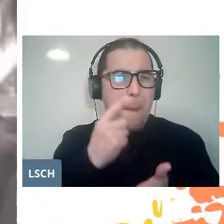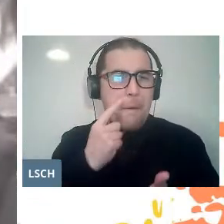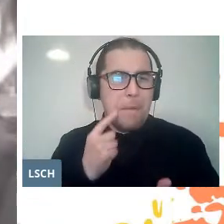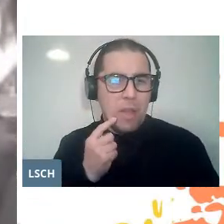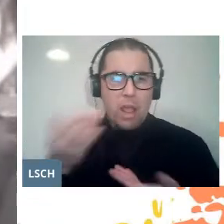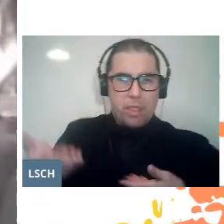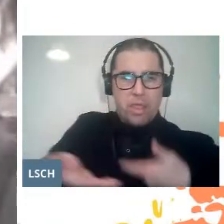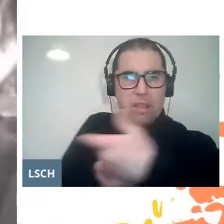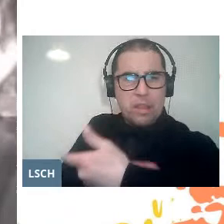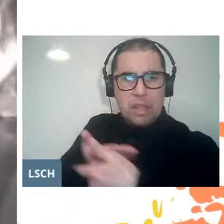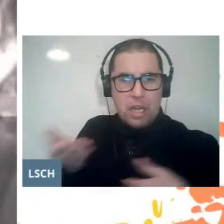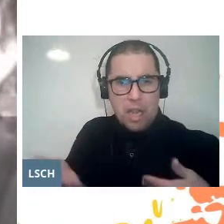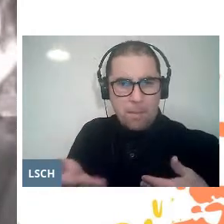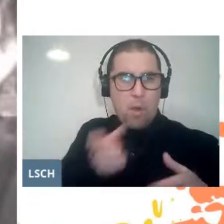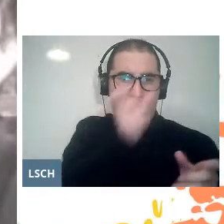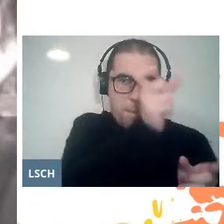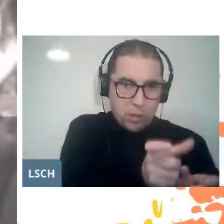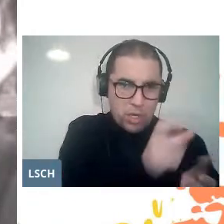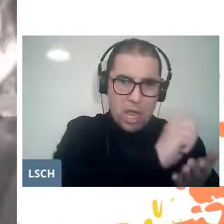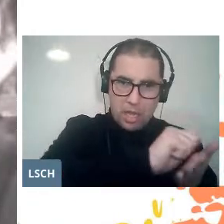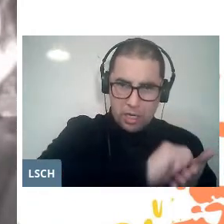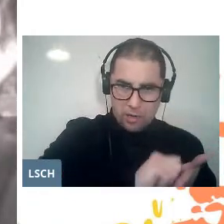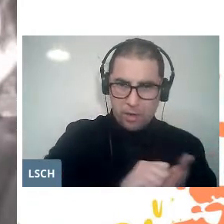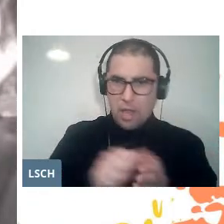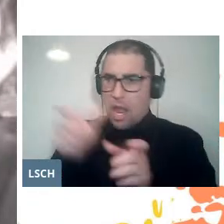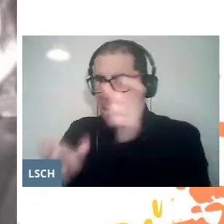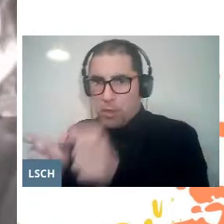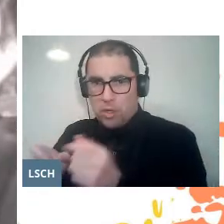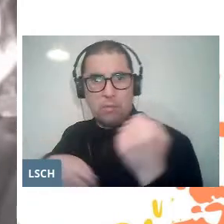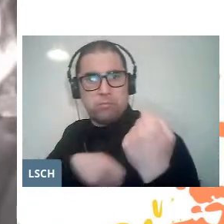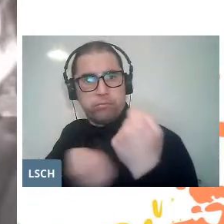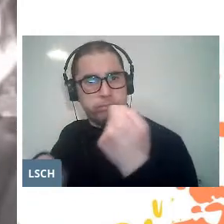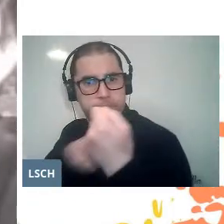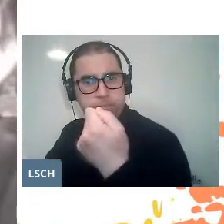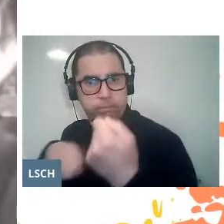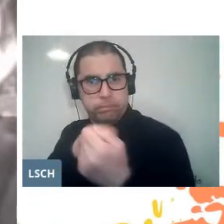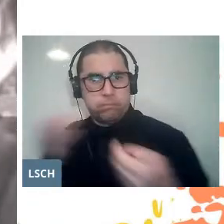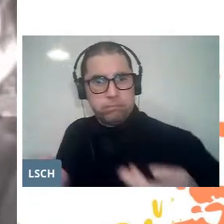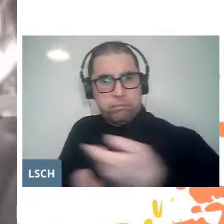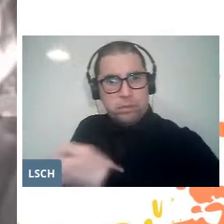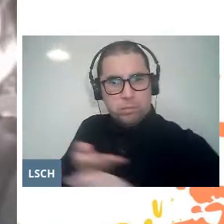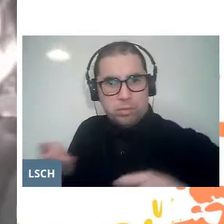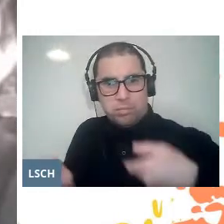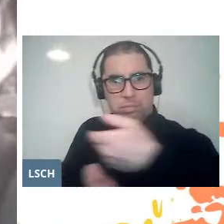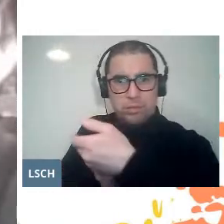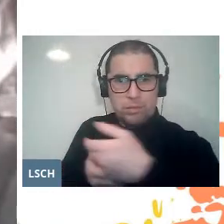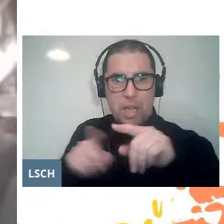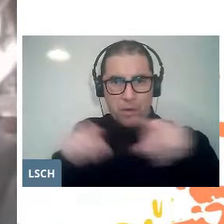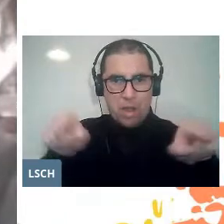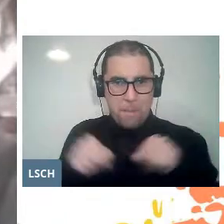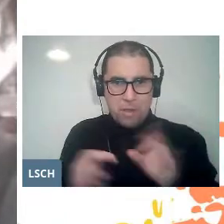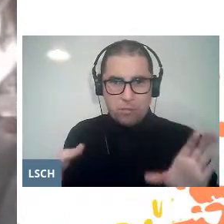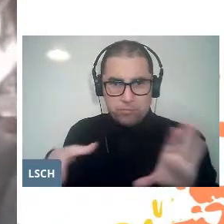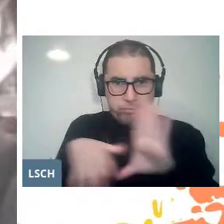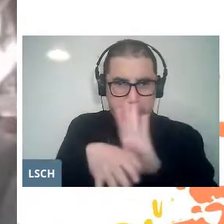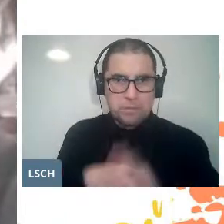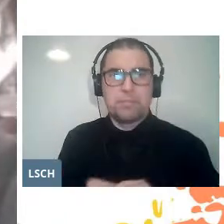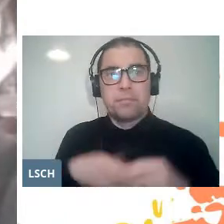between a composer and a group of performers, orchestra, in a specific space, and we are beginning,